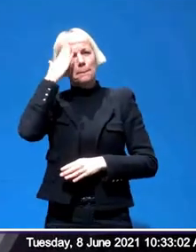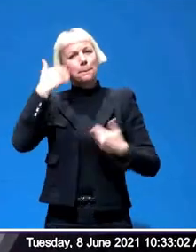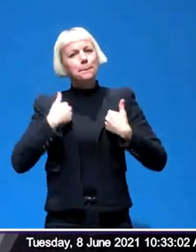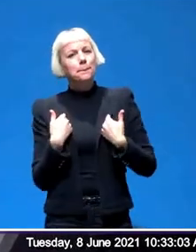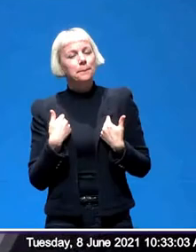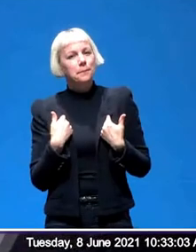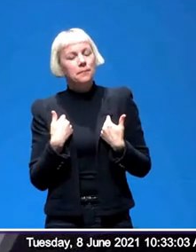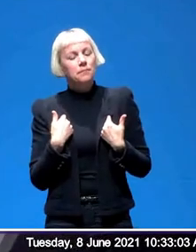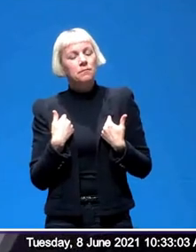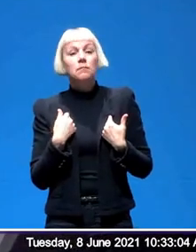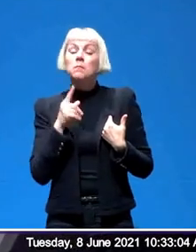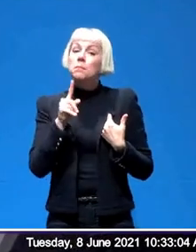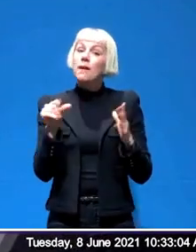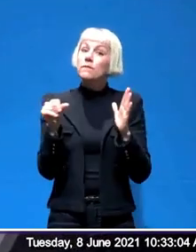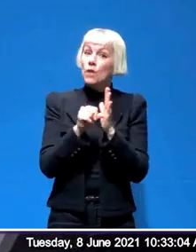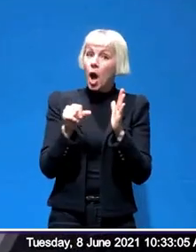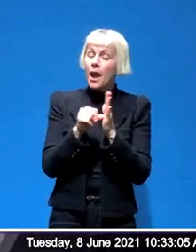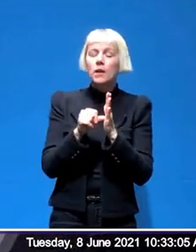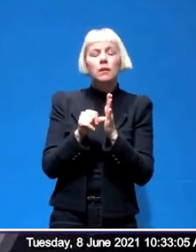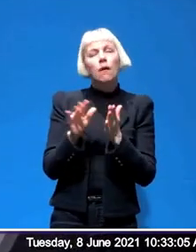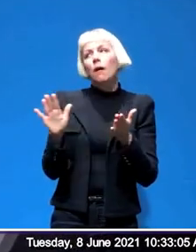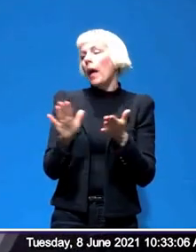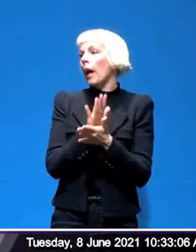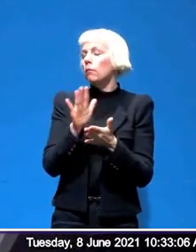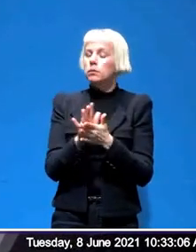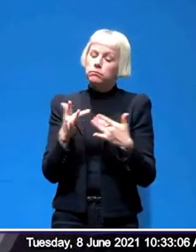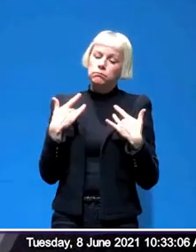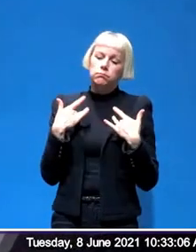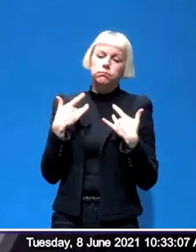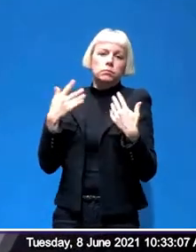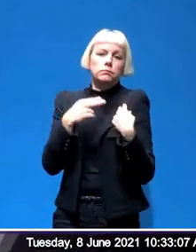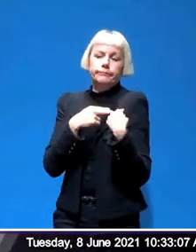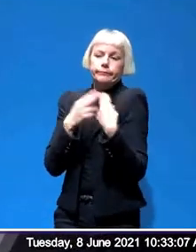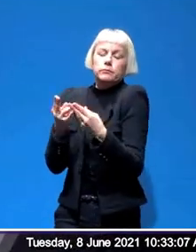With the finances, I was really happy to just leave them to DHS to sort out.